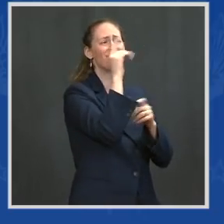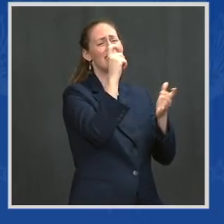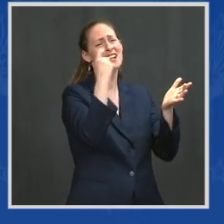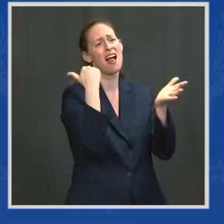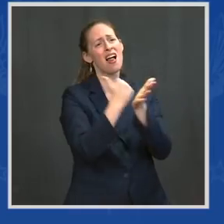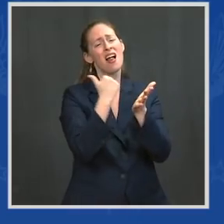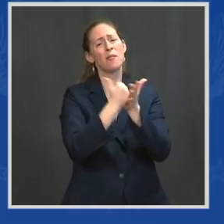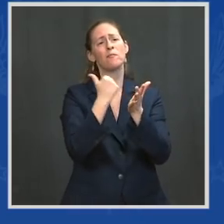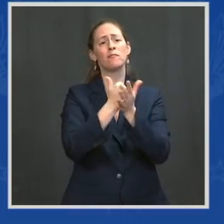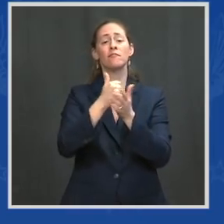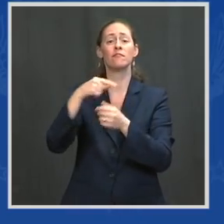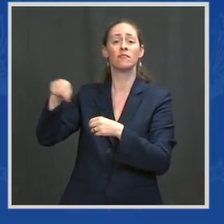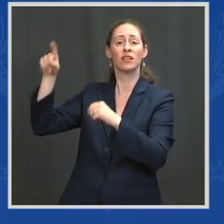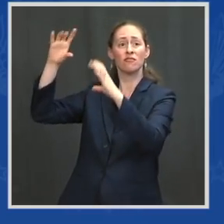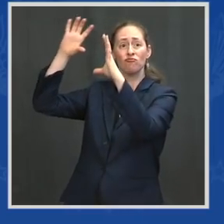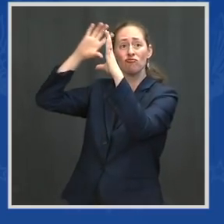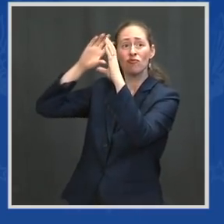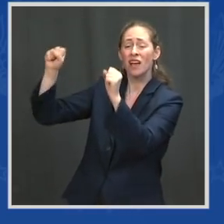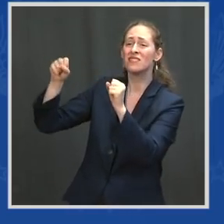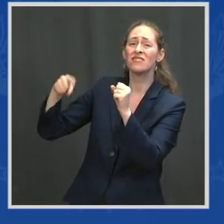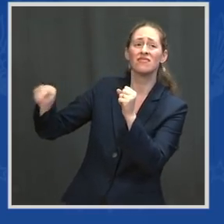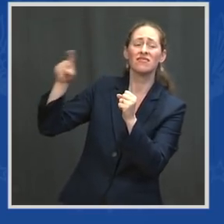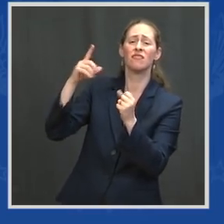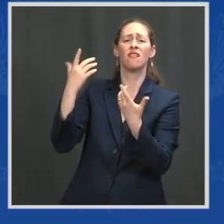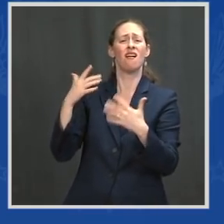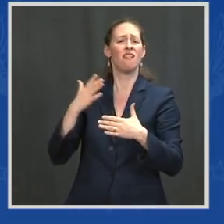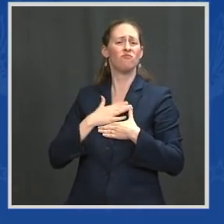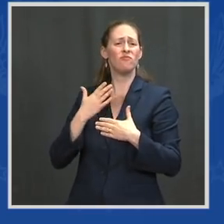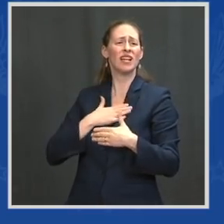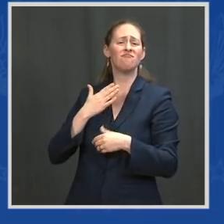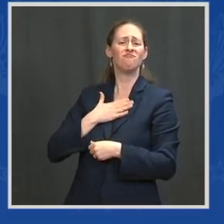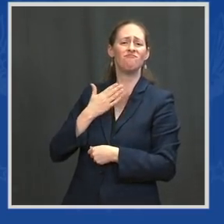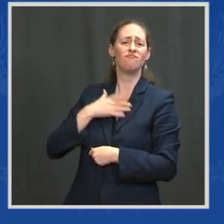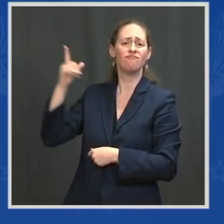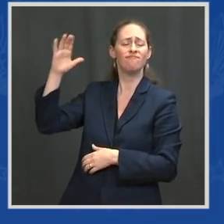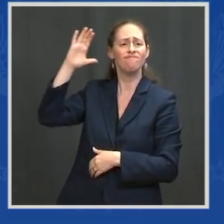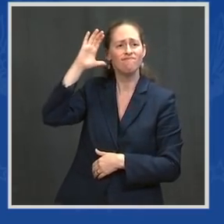out there who might be listening, Lake Charles needs help right now and we're asking for it.